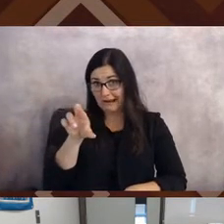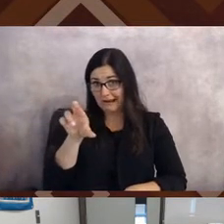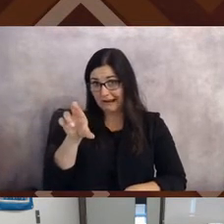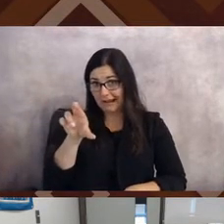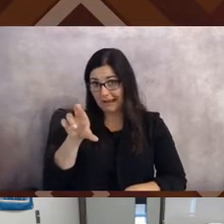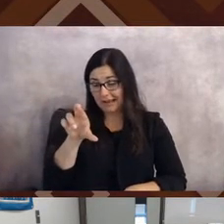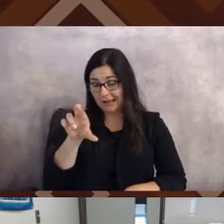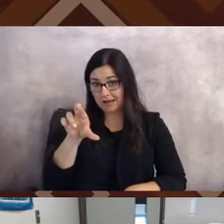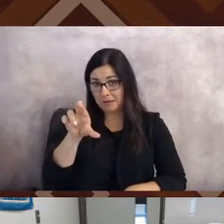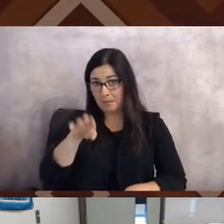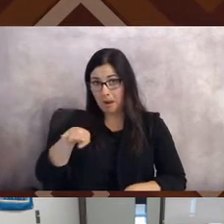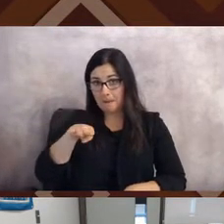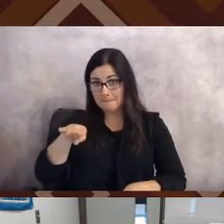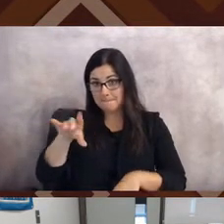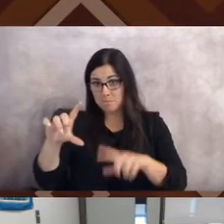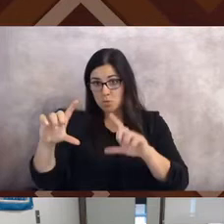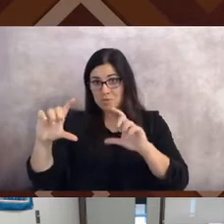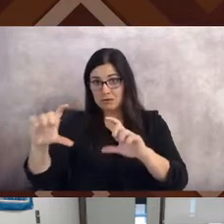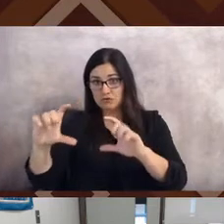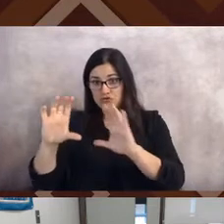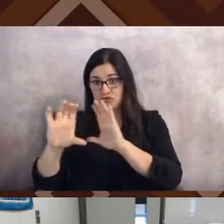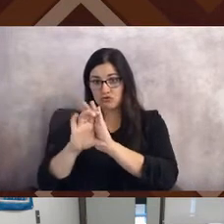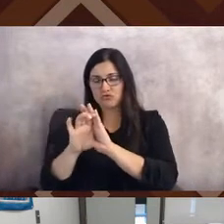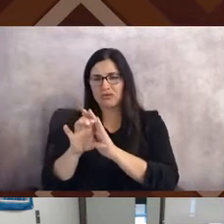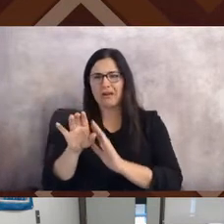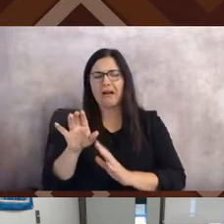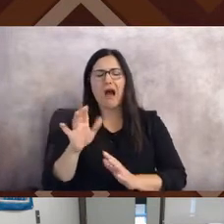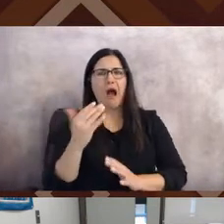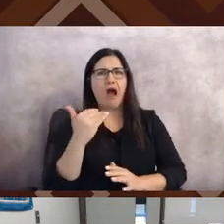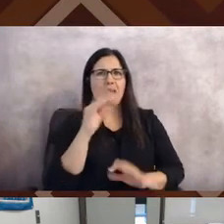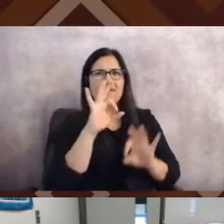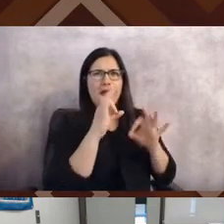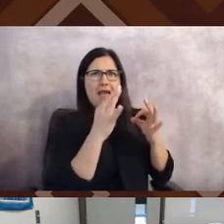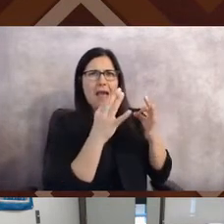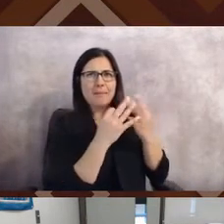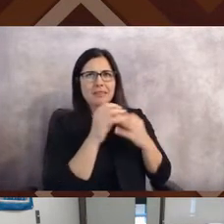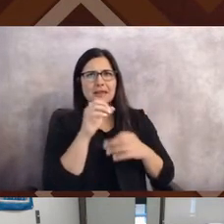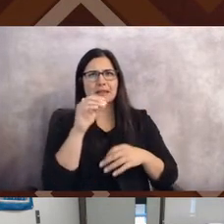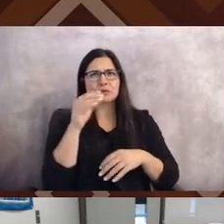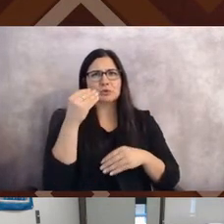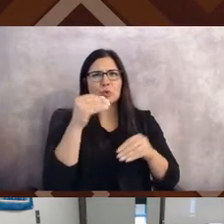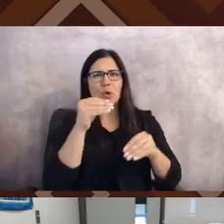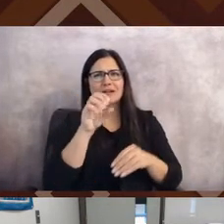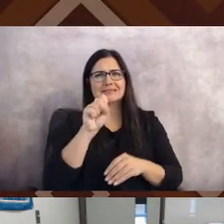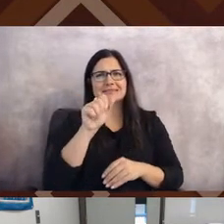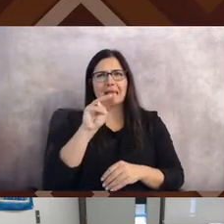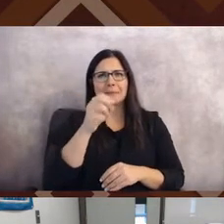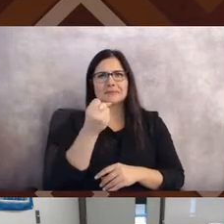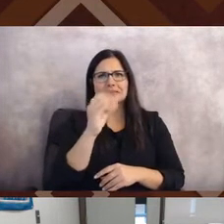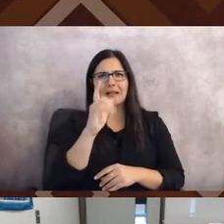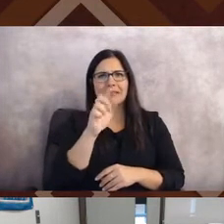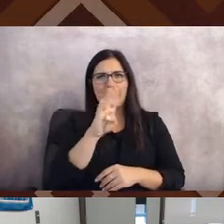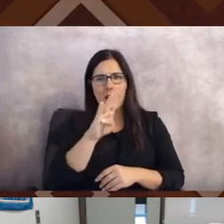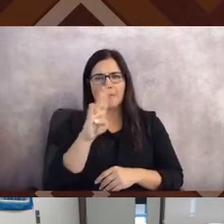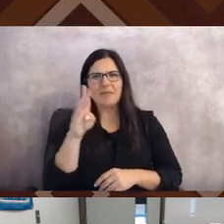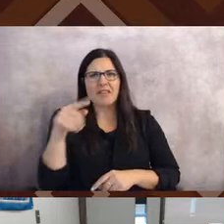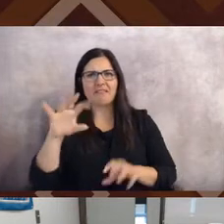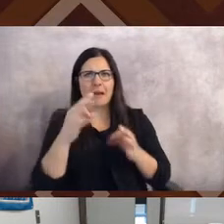But that was I think, that that that poor family that was attacked at a Sam's Club. Merida, most recently.